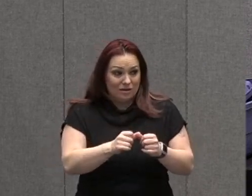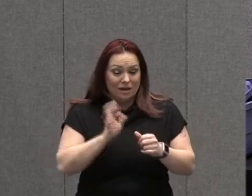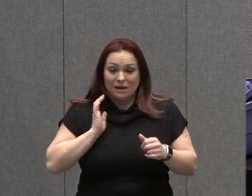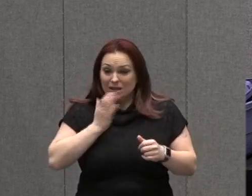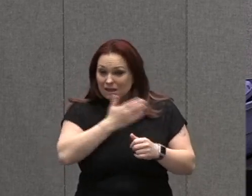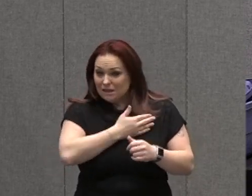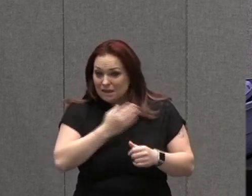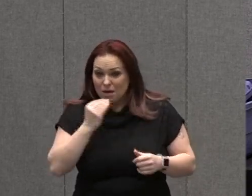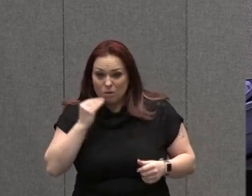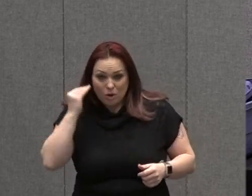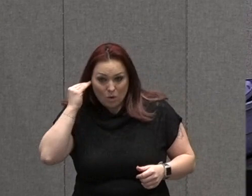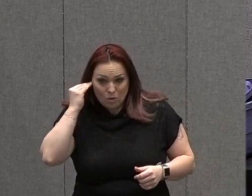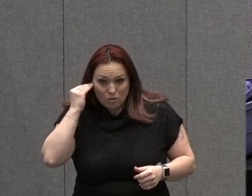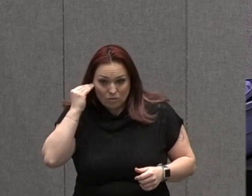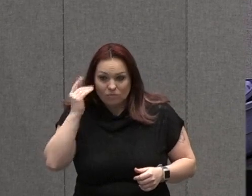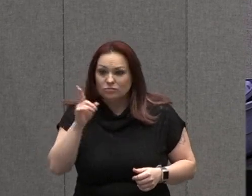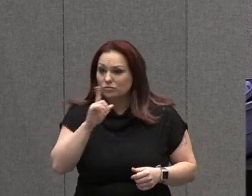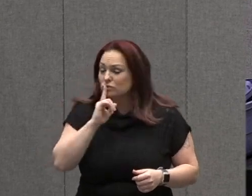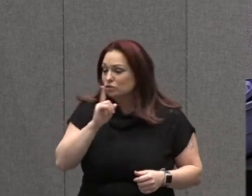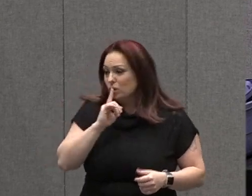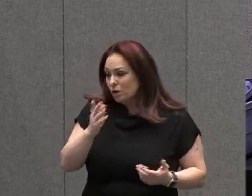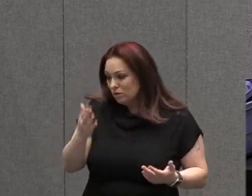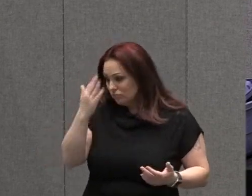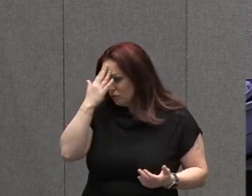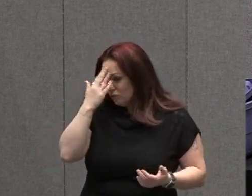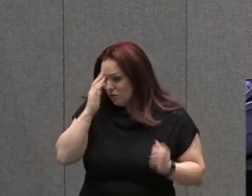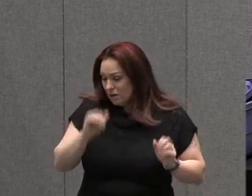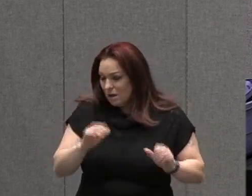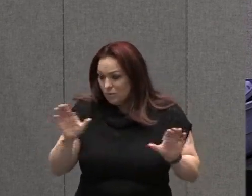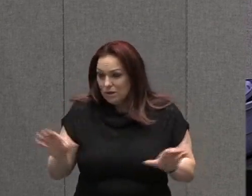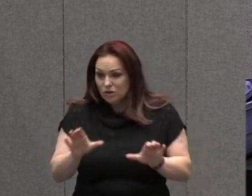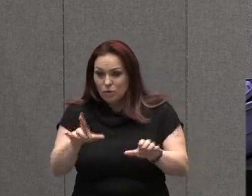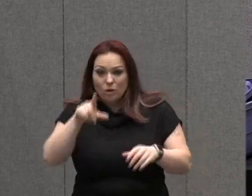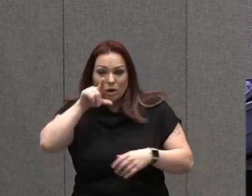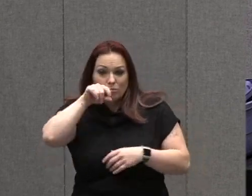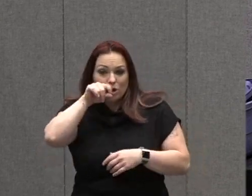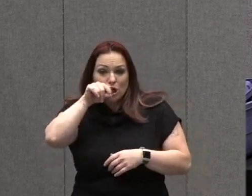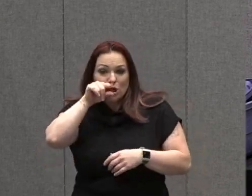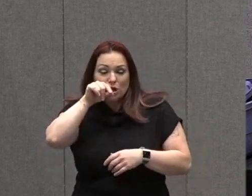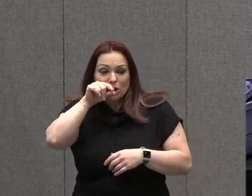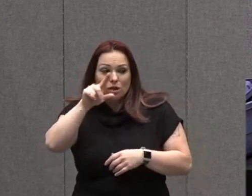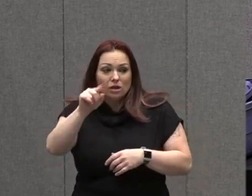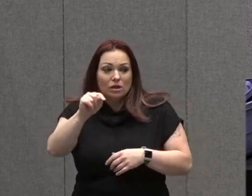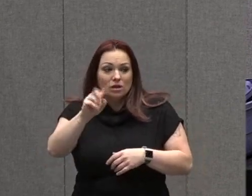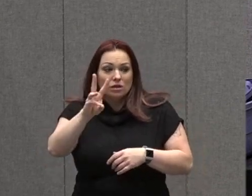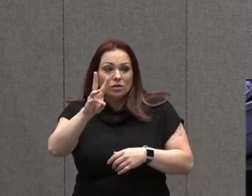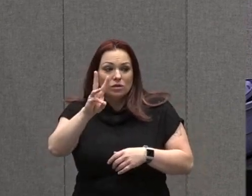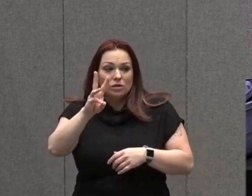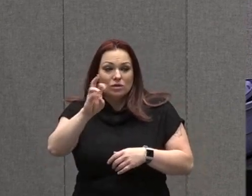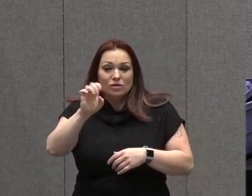Sure! Well you know, we'll do a bird like a tweety bird, Tweety bird, okay.